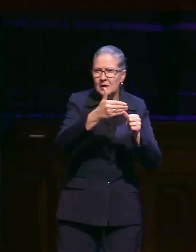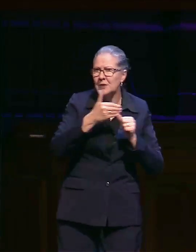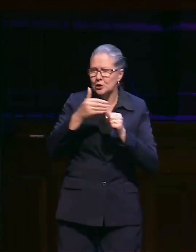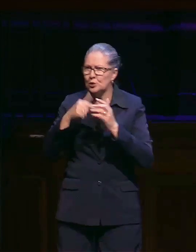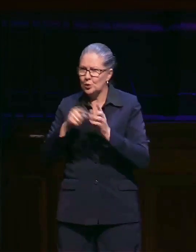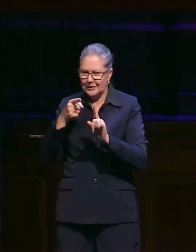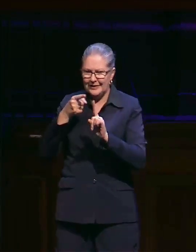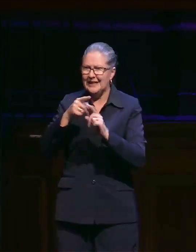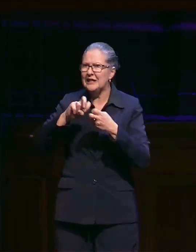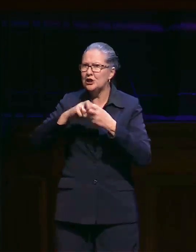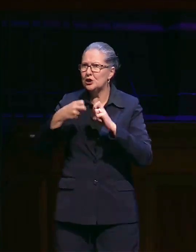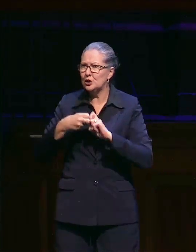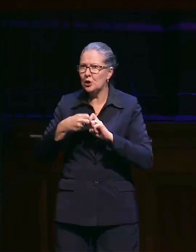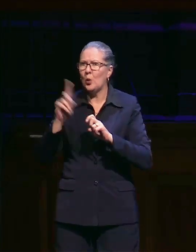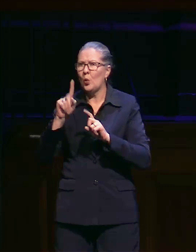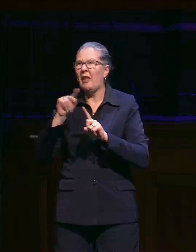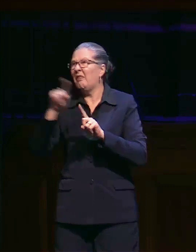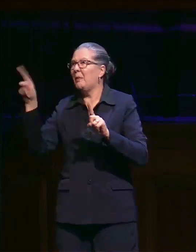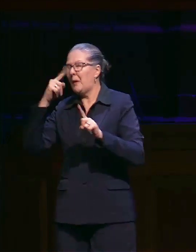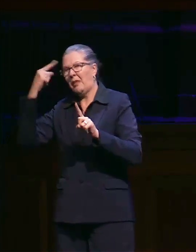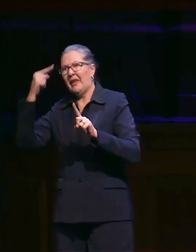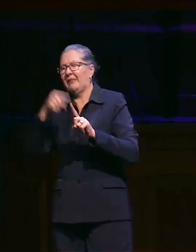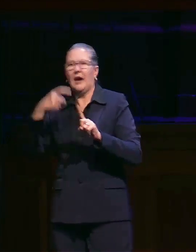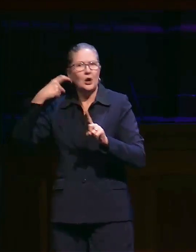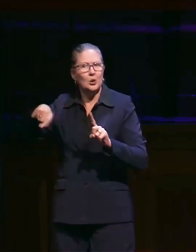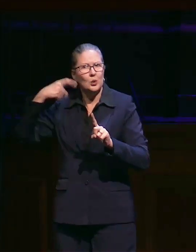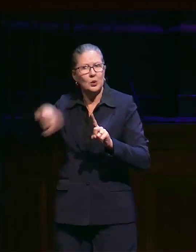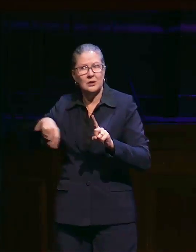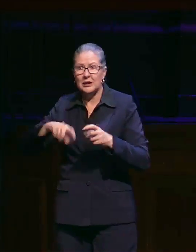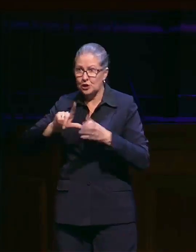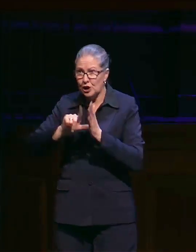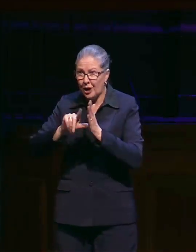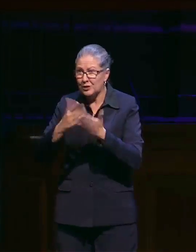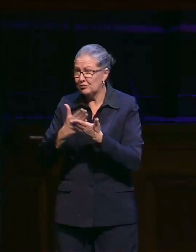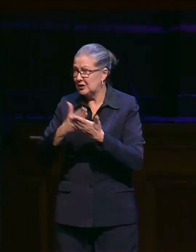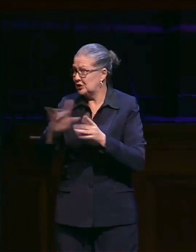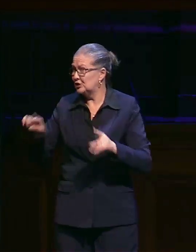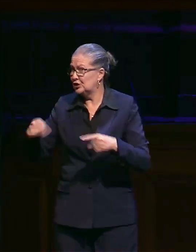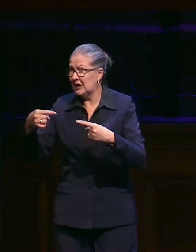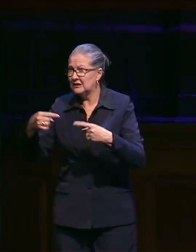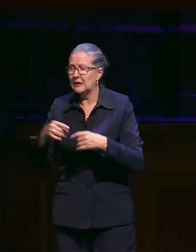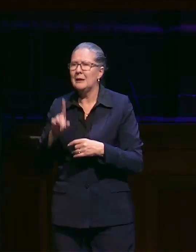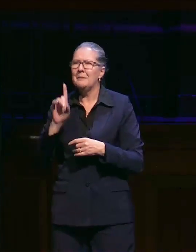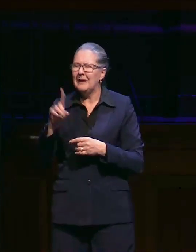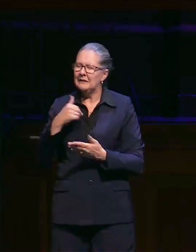that are accused of ignoring times may be challenging but I absolutely believe